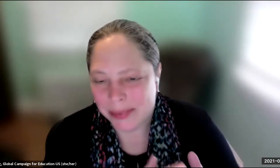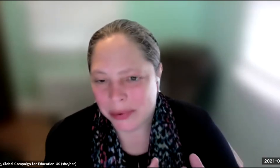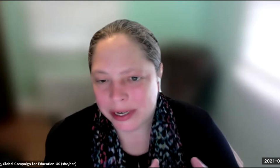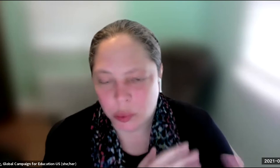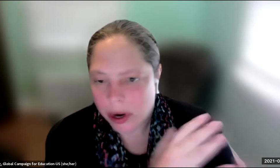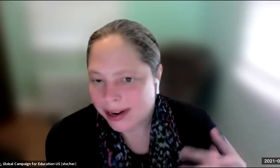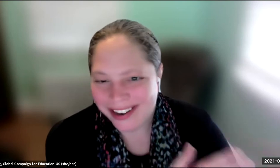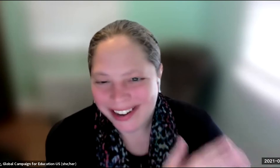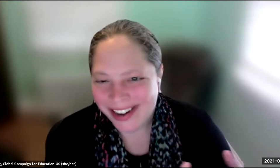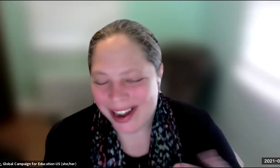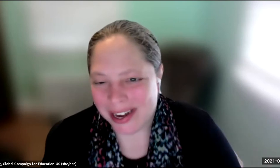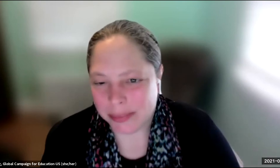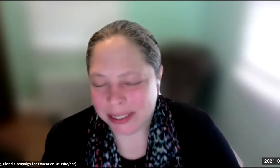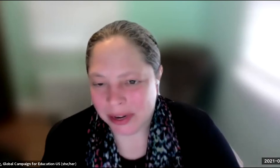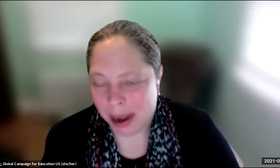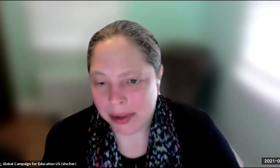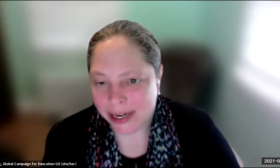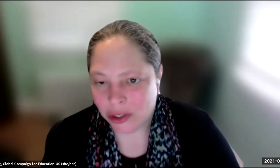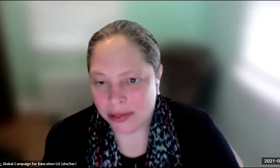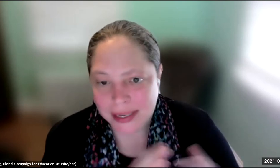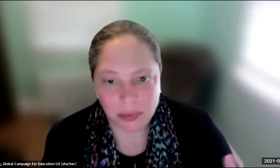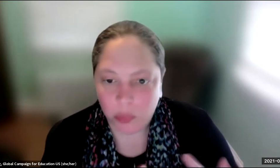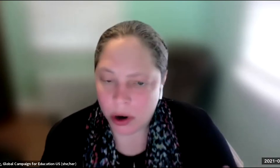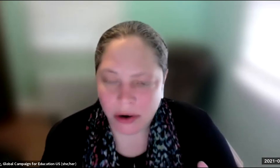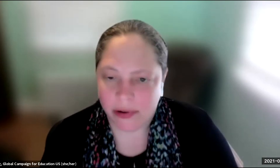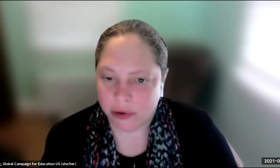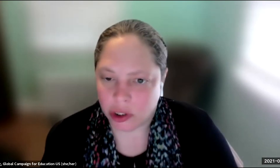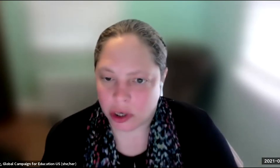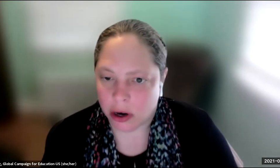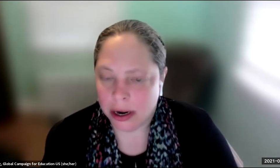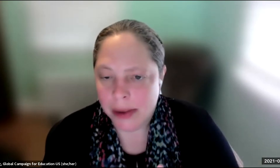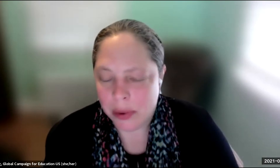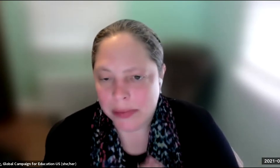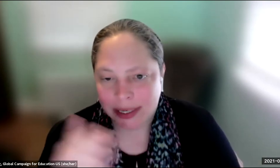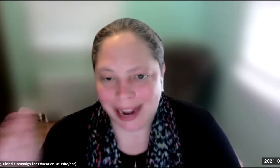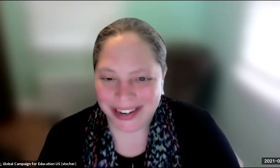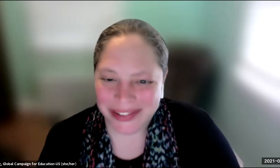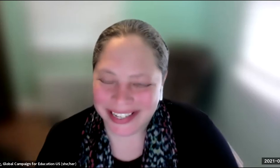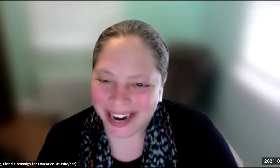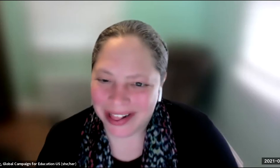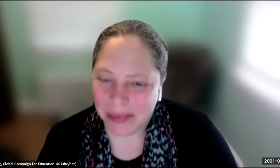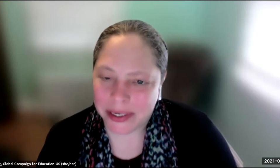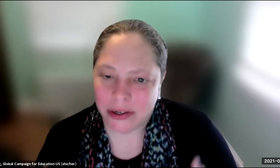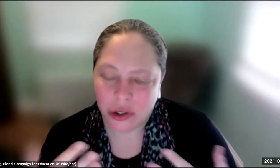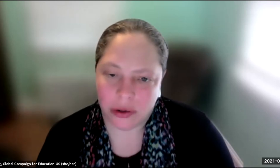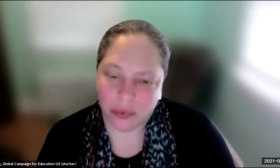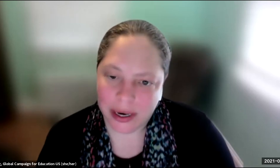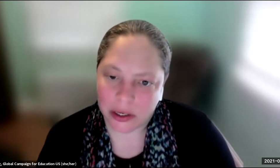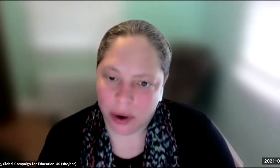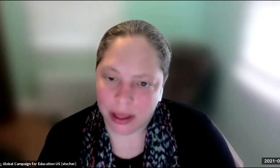need to help us all shift from the global to the local. Away from just small pilot projects that might reach one